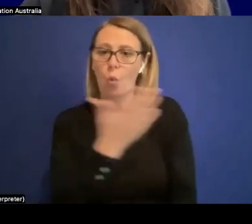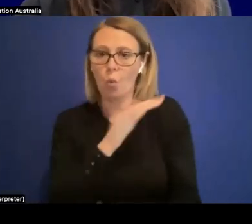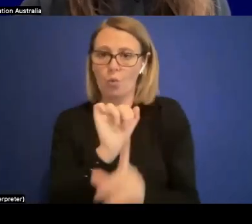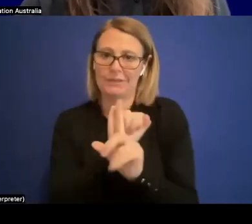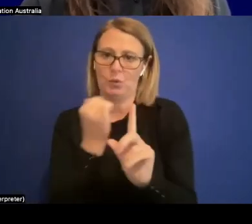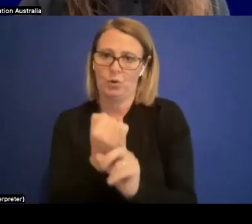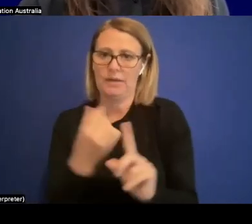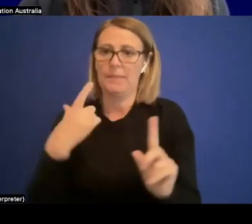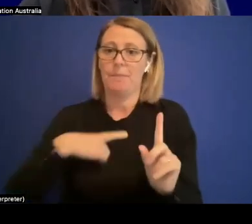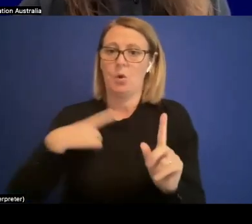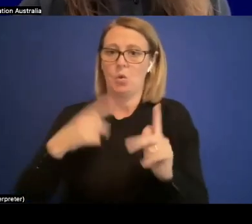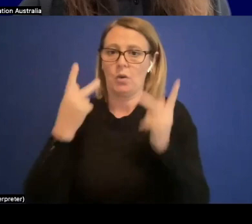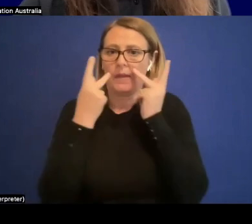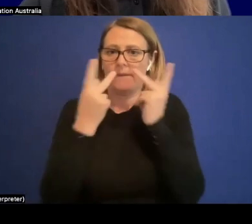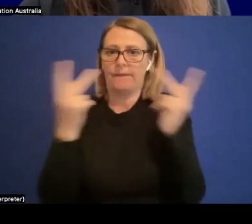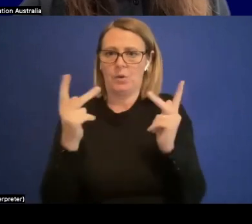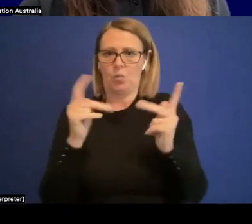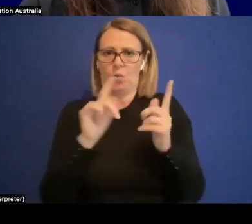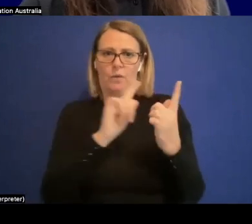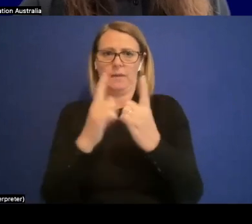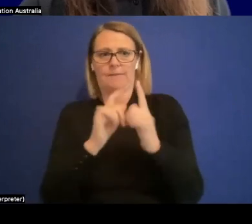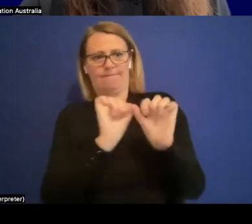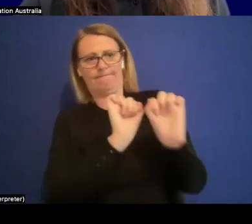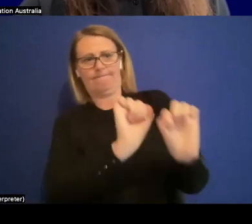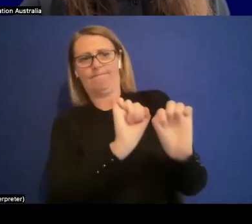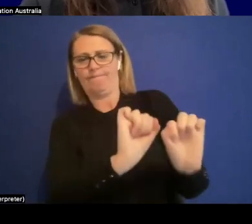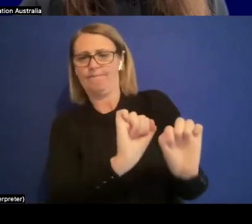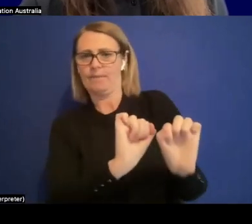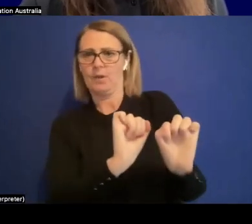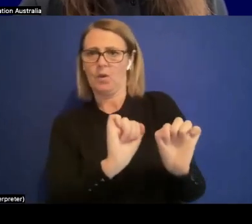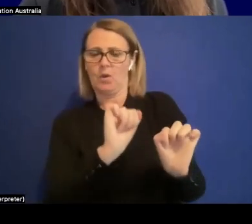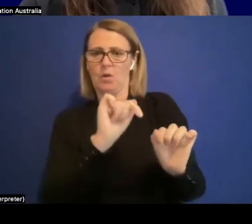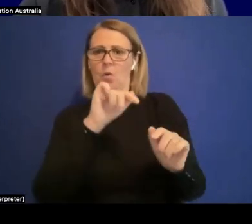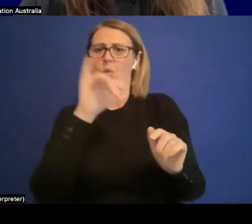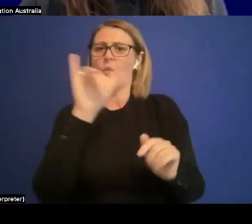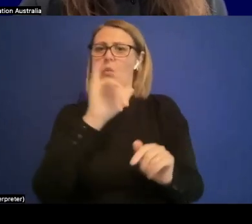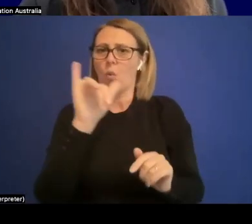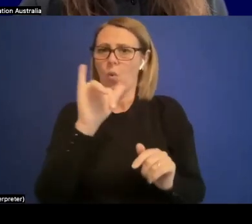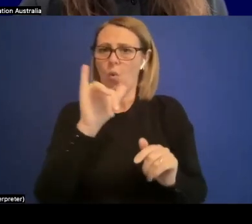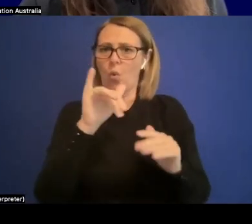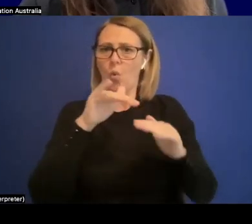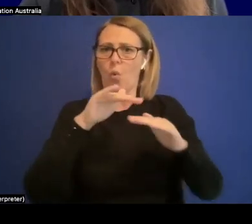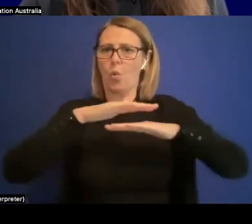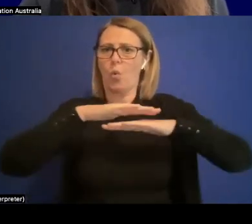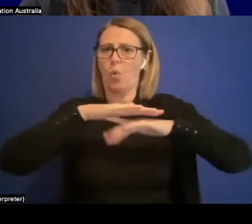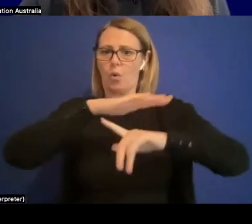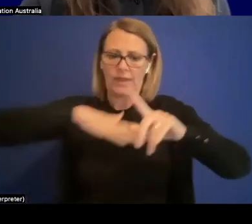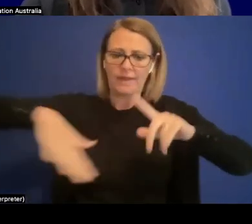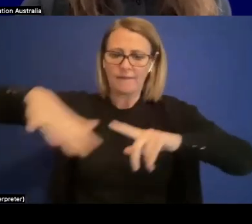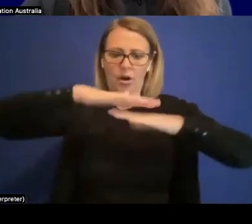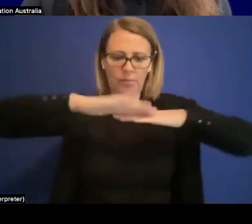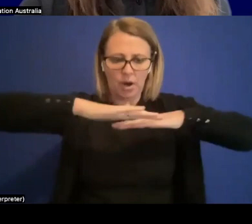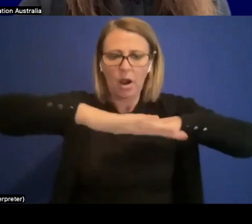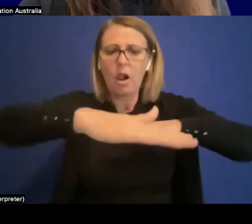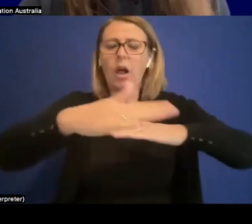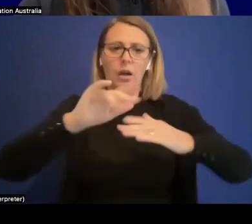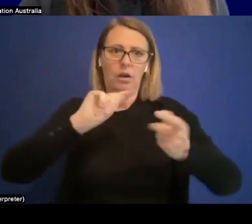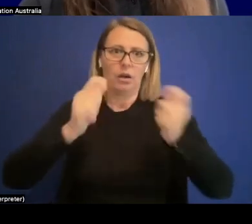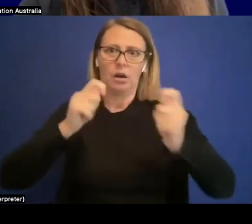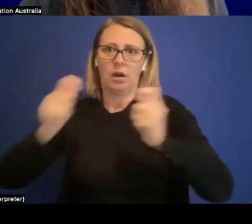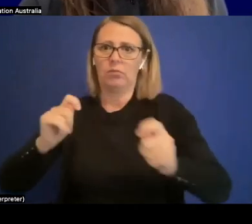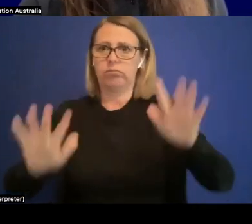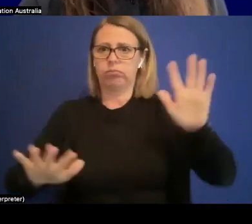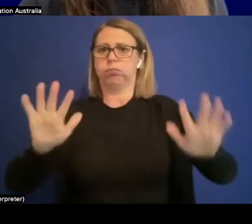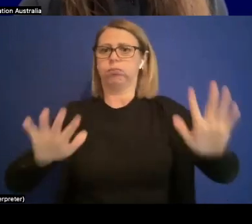visual characteristics or the unpredictability of the ground surface. It wasn't in all situations,